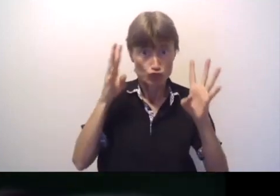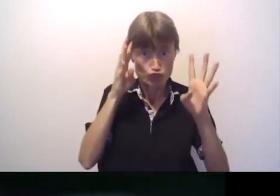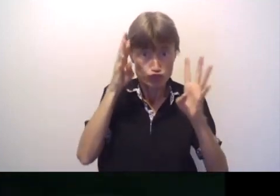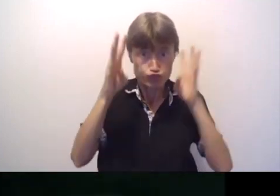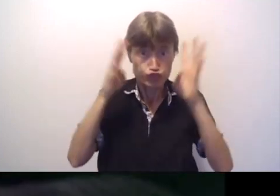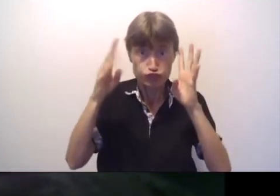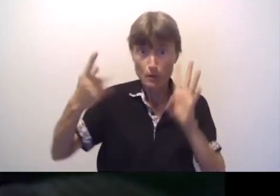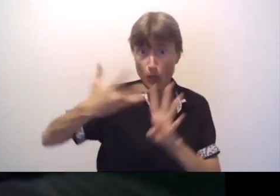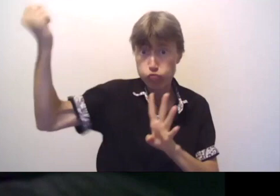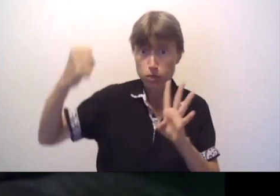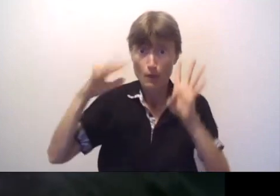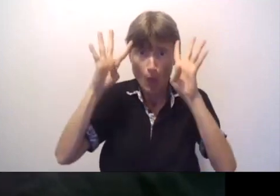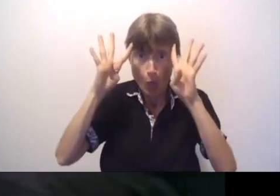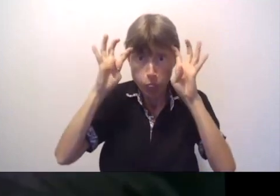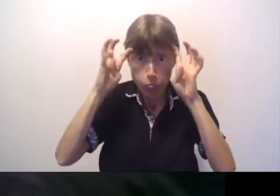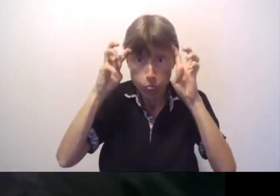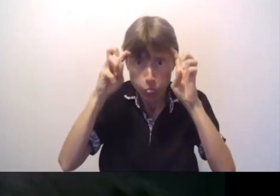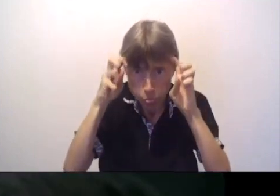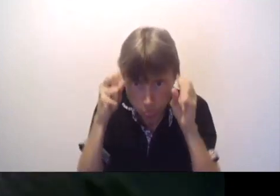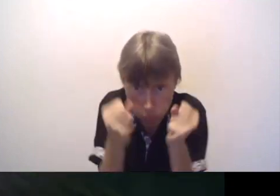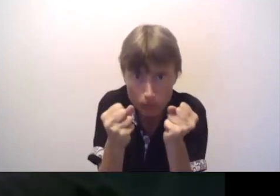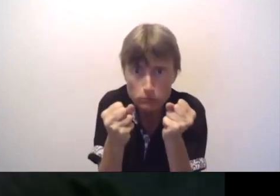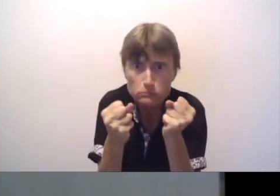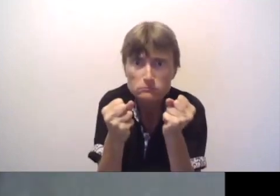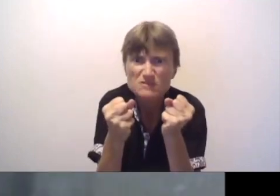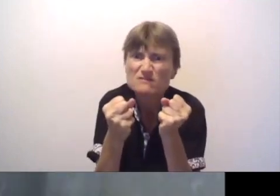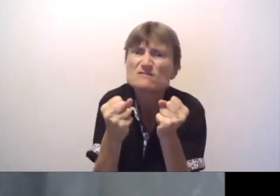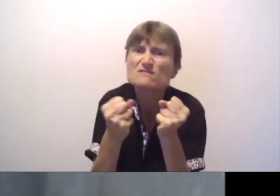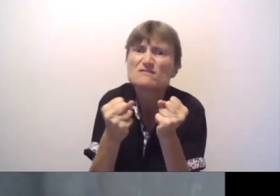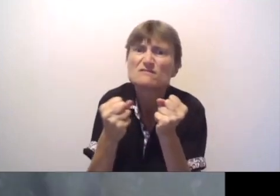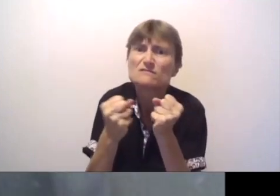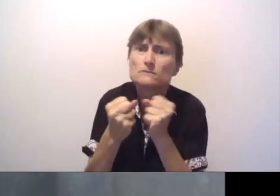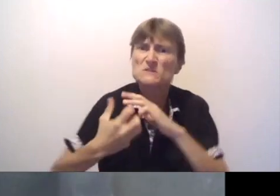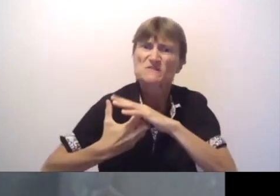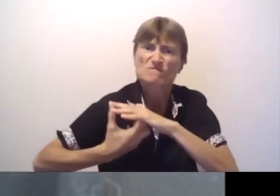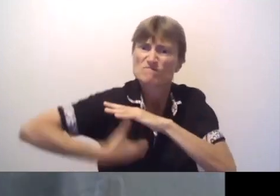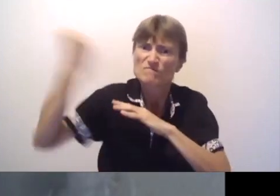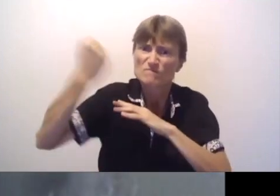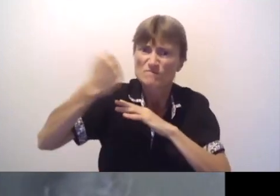you know i cannot do anything i've been deprived deprivation is